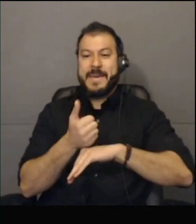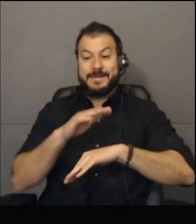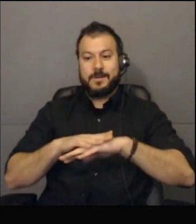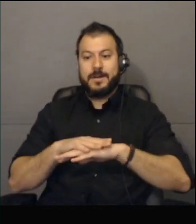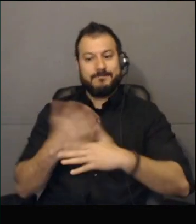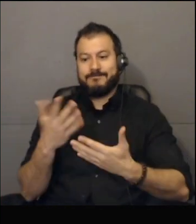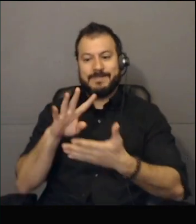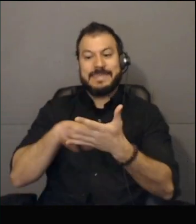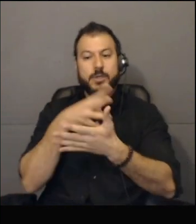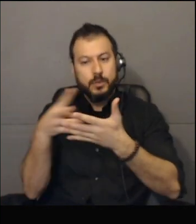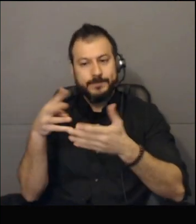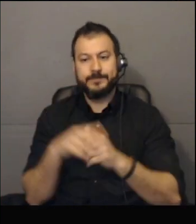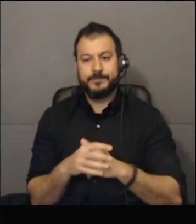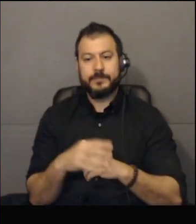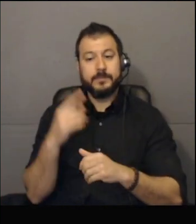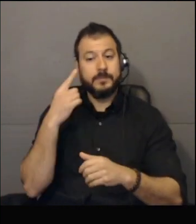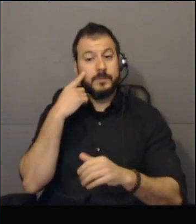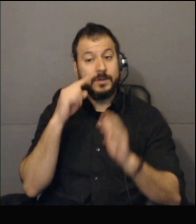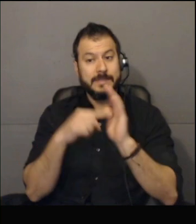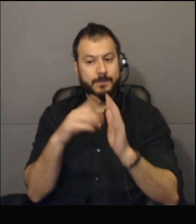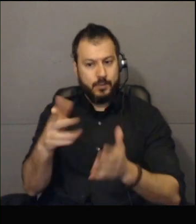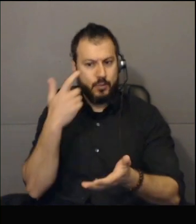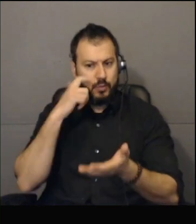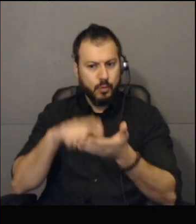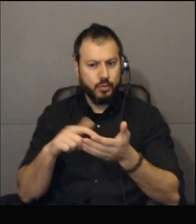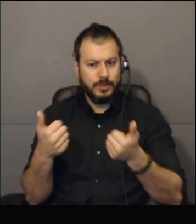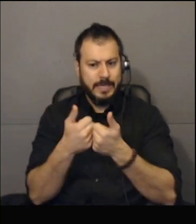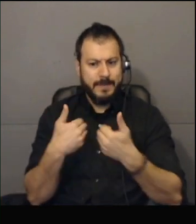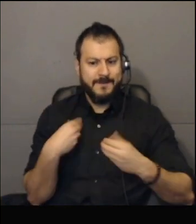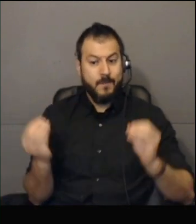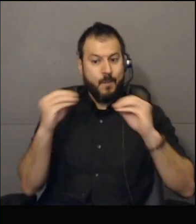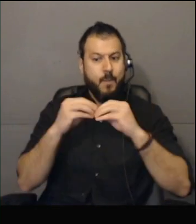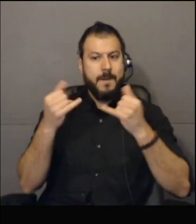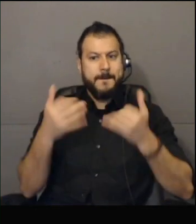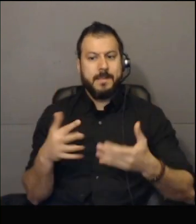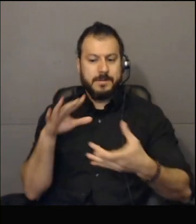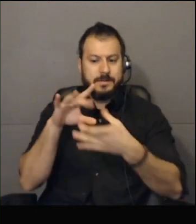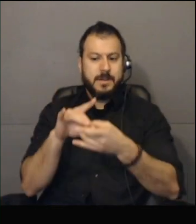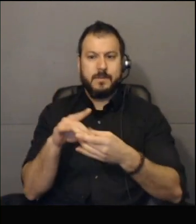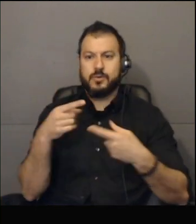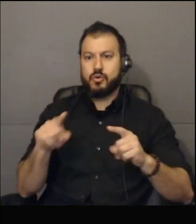For example, if you notice that your game has more players connected it on the weekend,